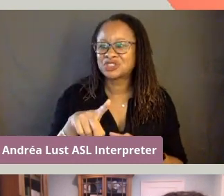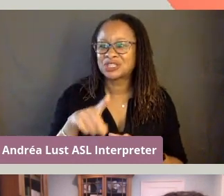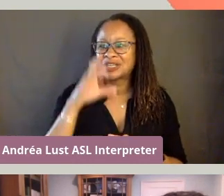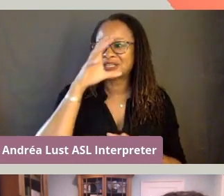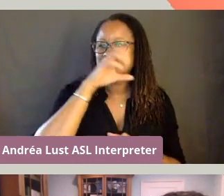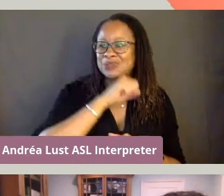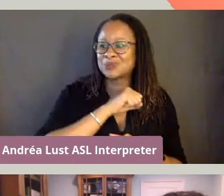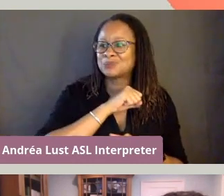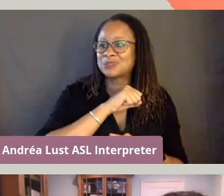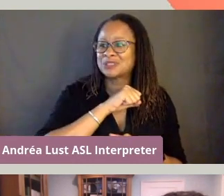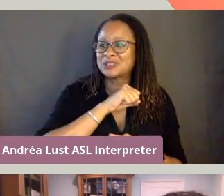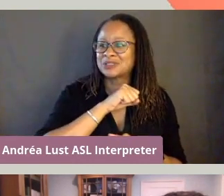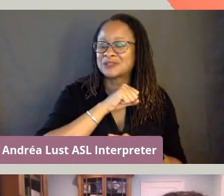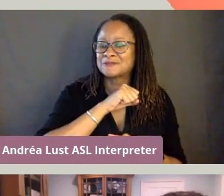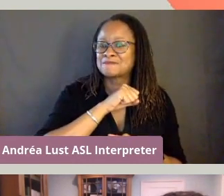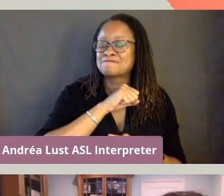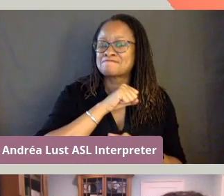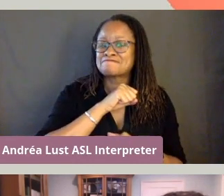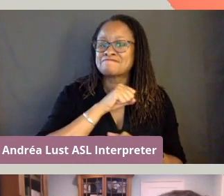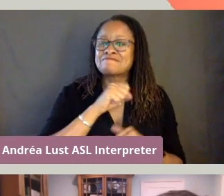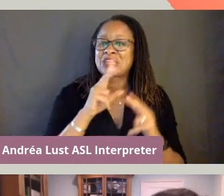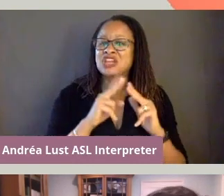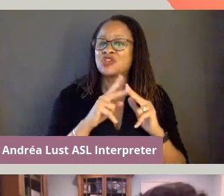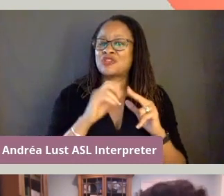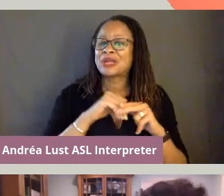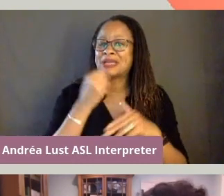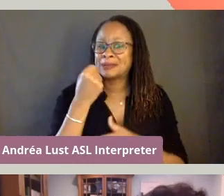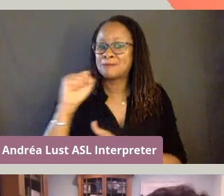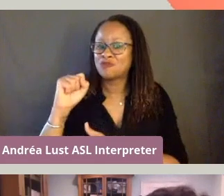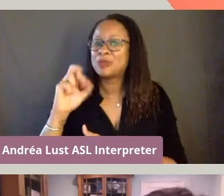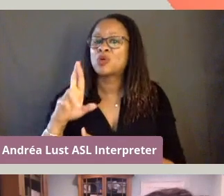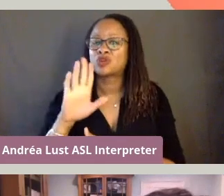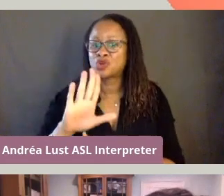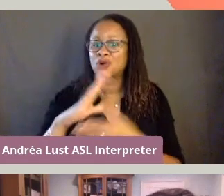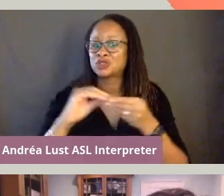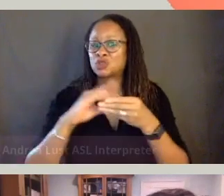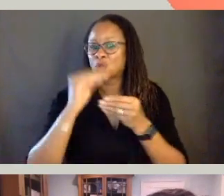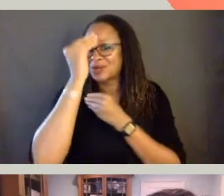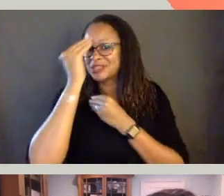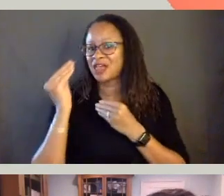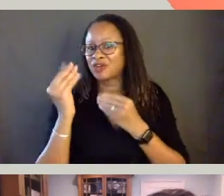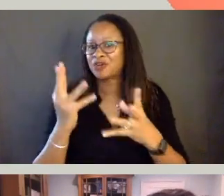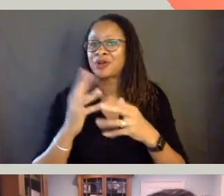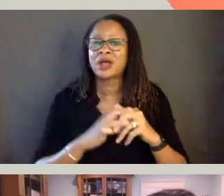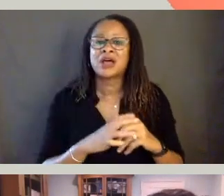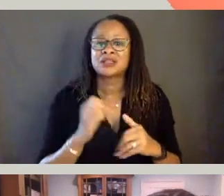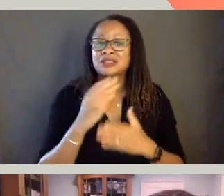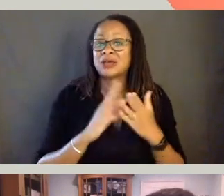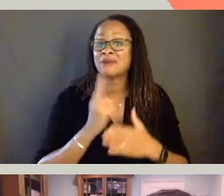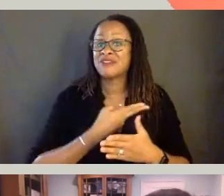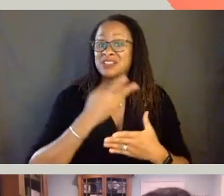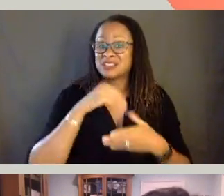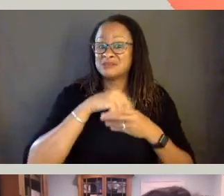that you're either in movement or you're a storyteller. And some of us are in both.